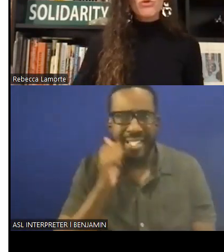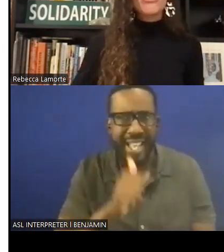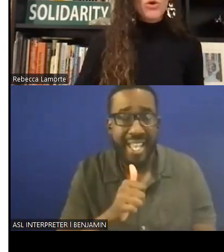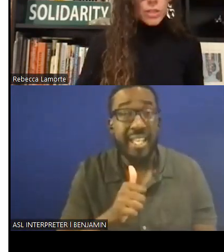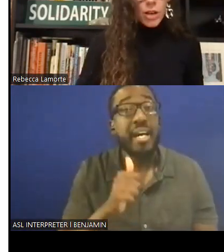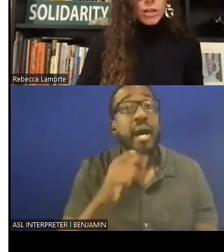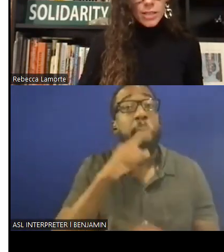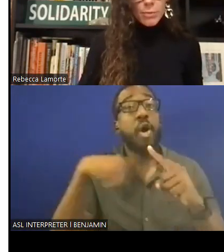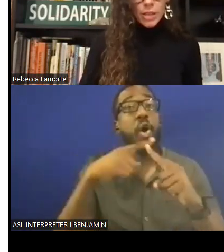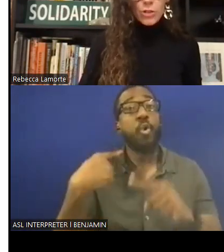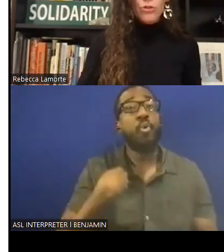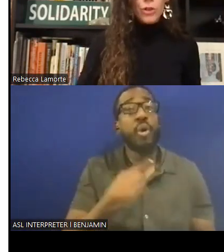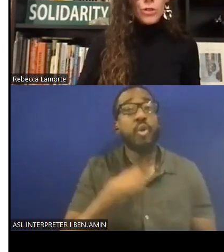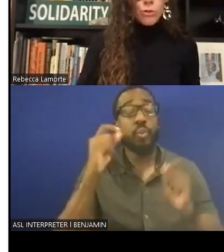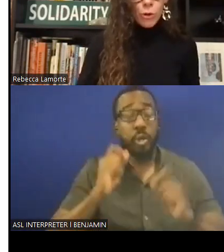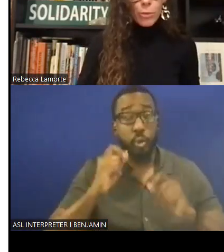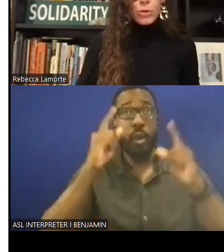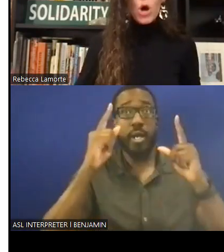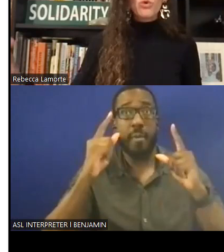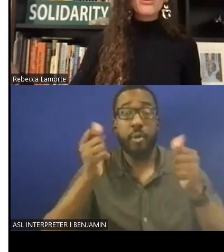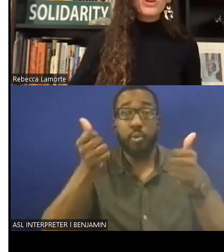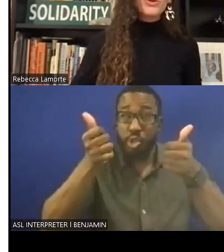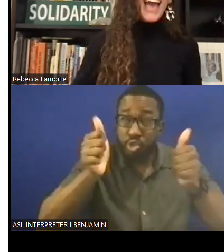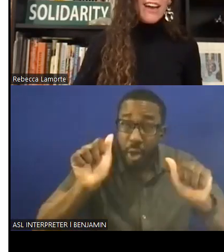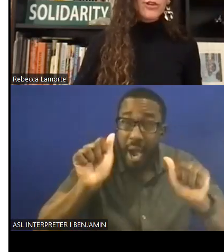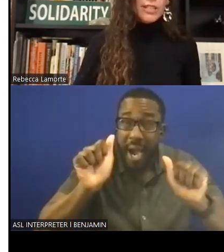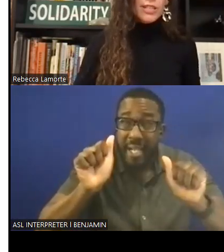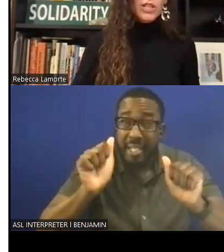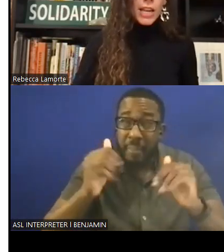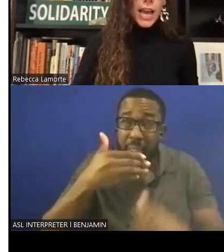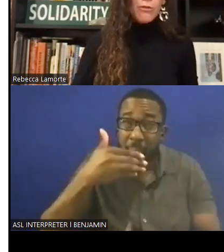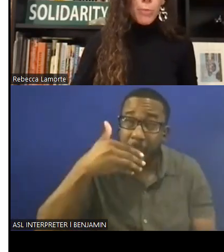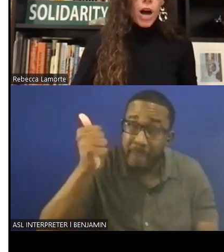we're focusing on disability issues first and foremost. We're viewing every decision and every policy